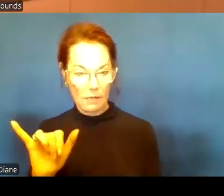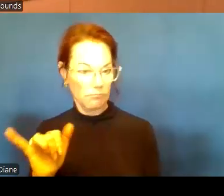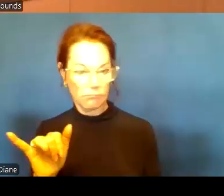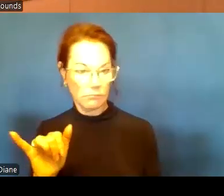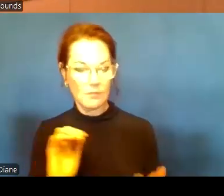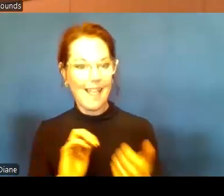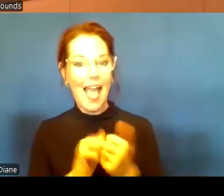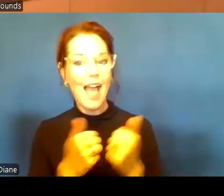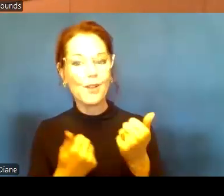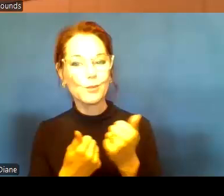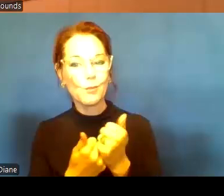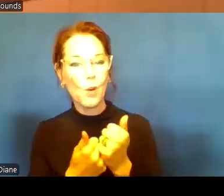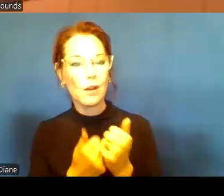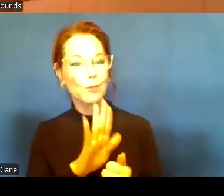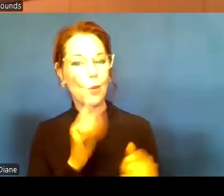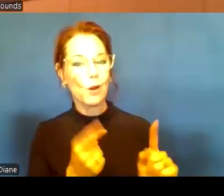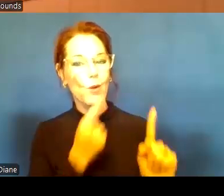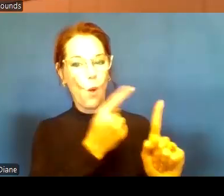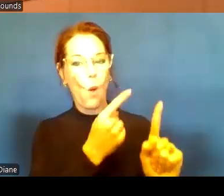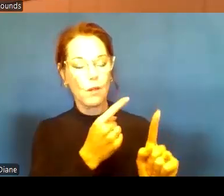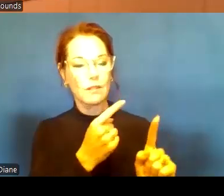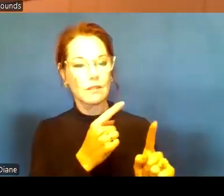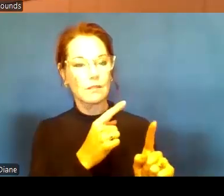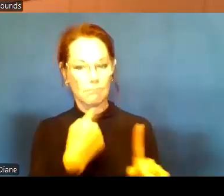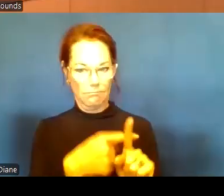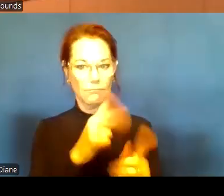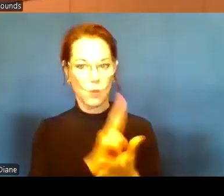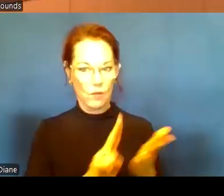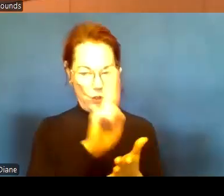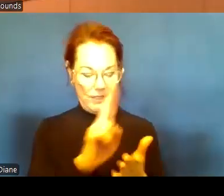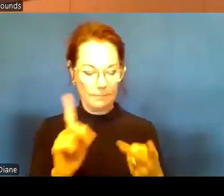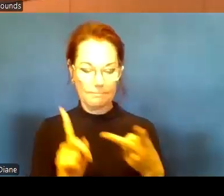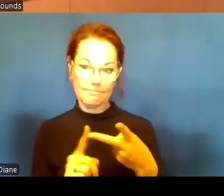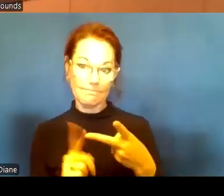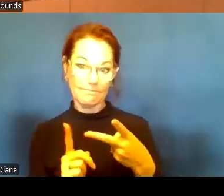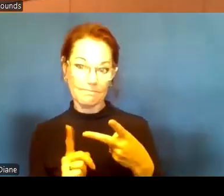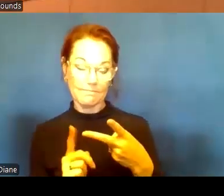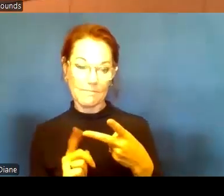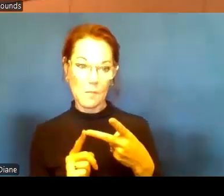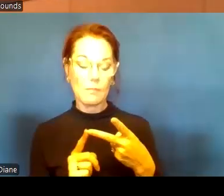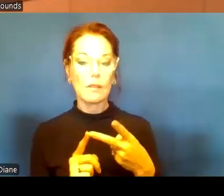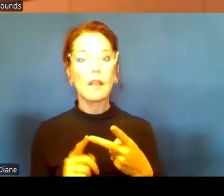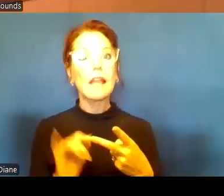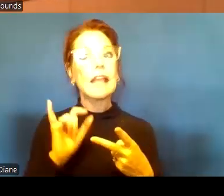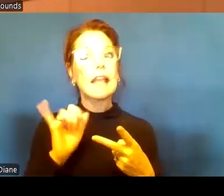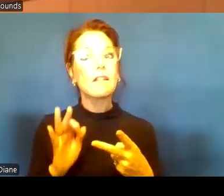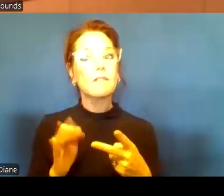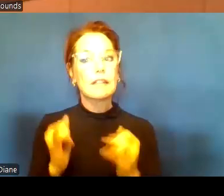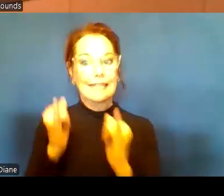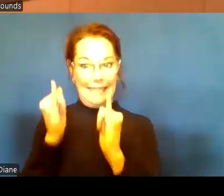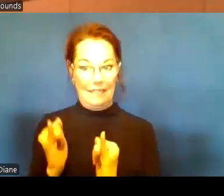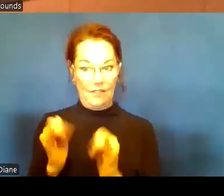the university um but someone just wrote in how can we as individuals and as a department do